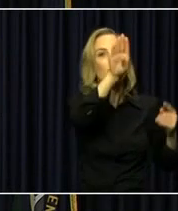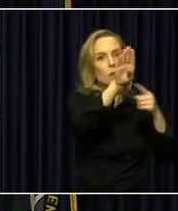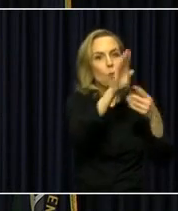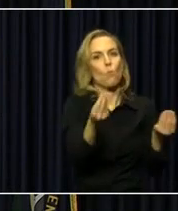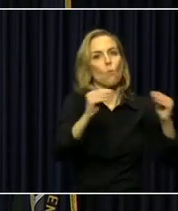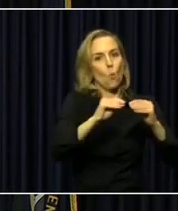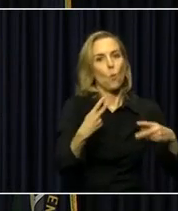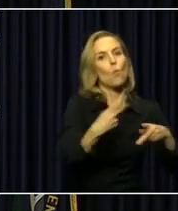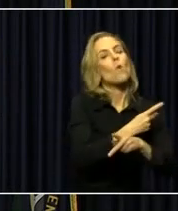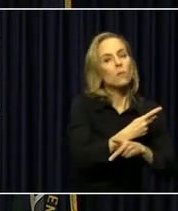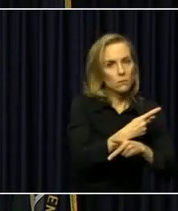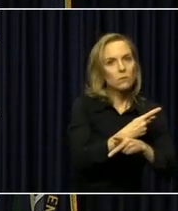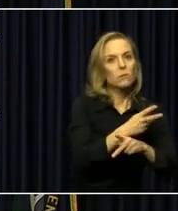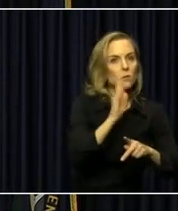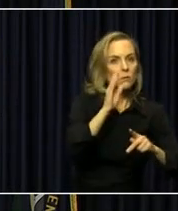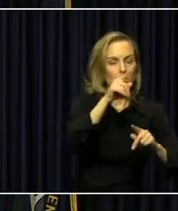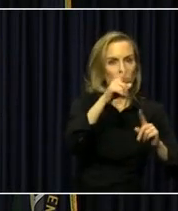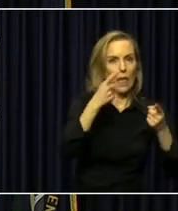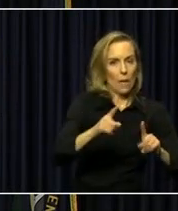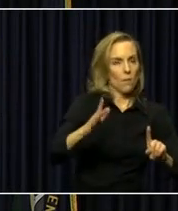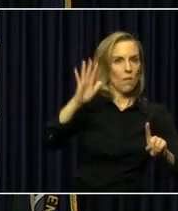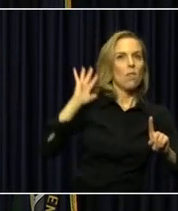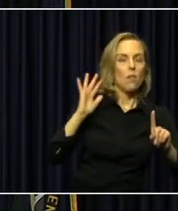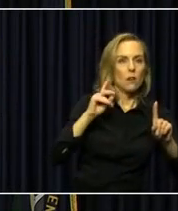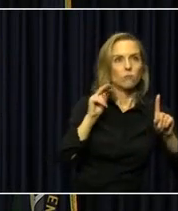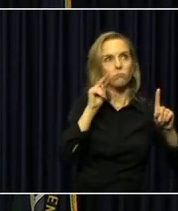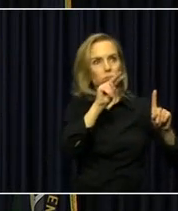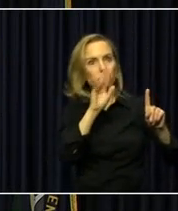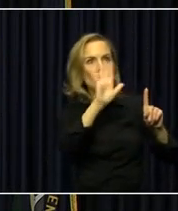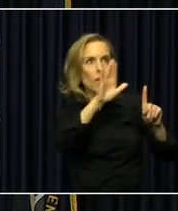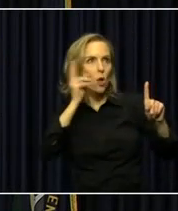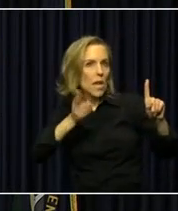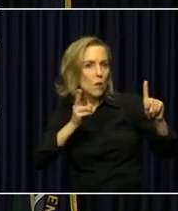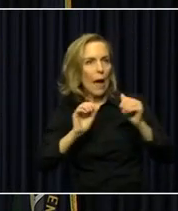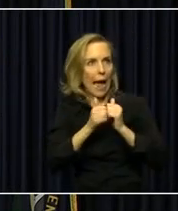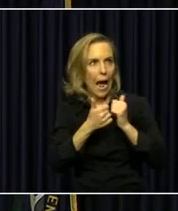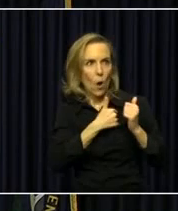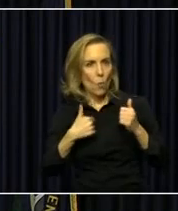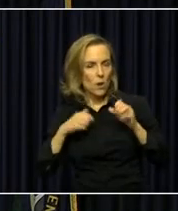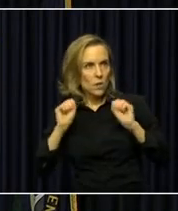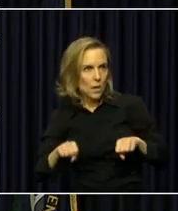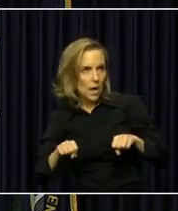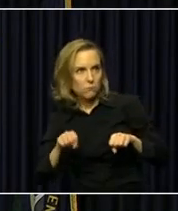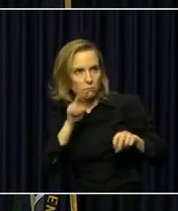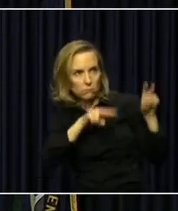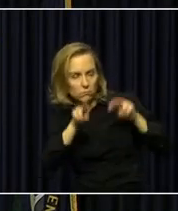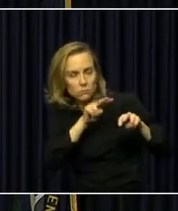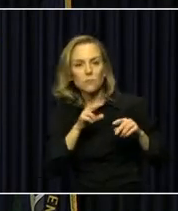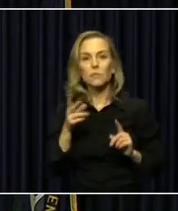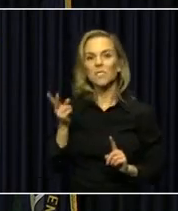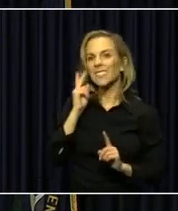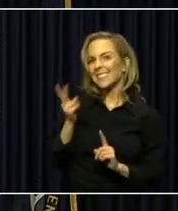EVERY DAY WE SEE MORE OF THESE. SO EVERY DAY WE LOSE MORE PEOPLE